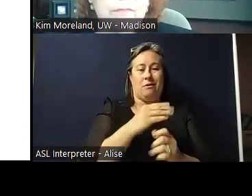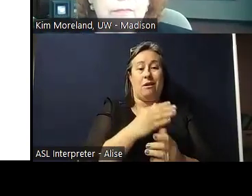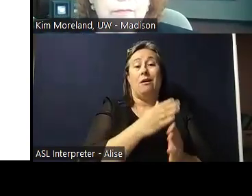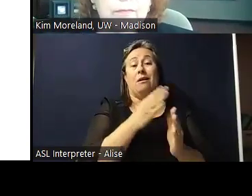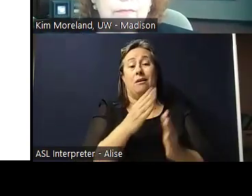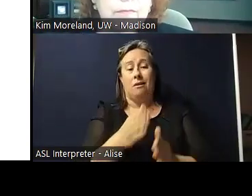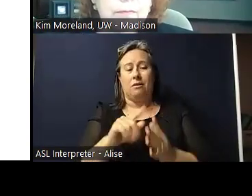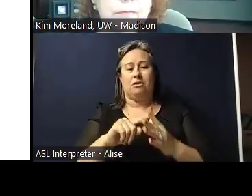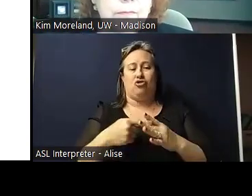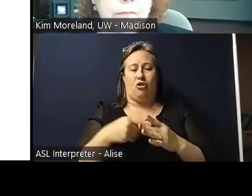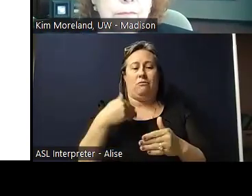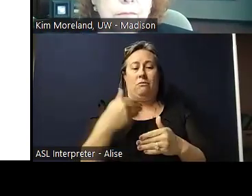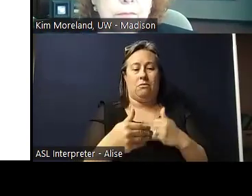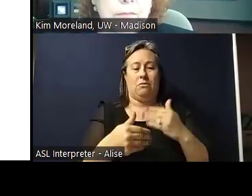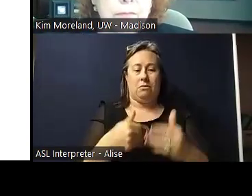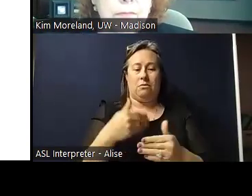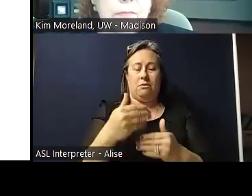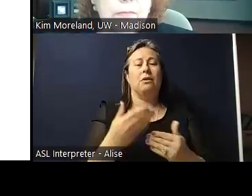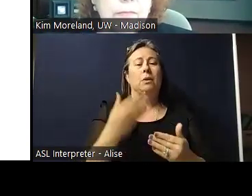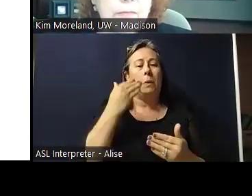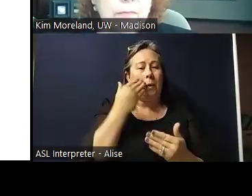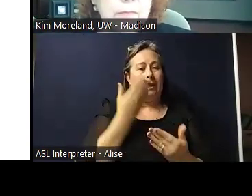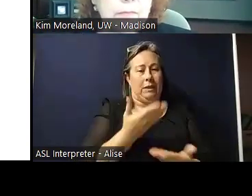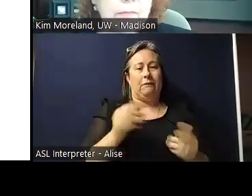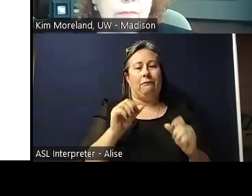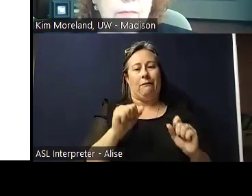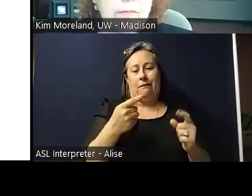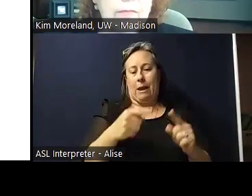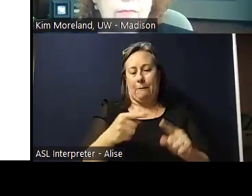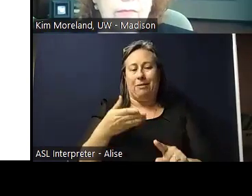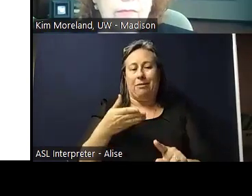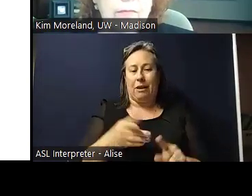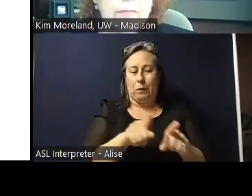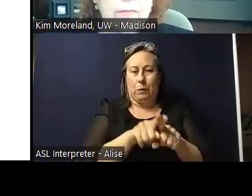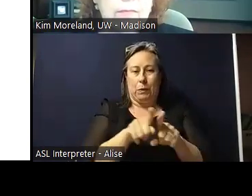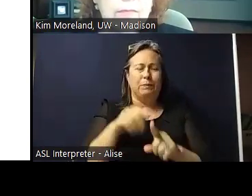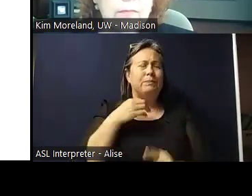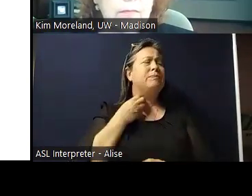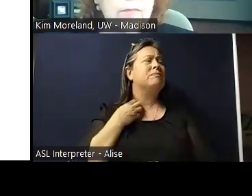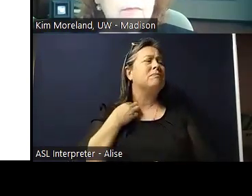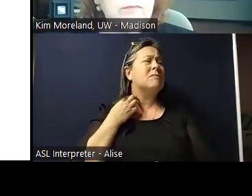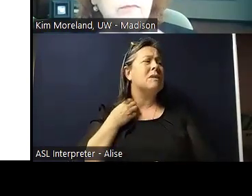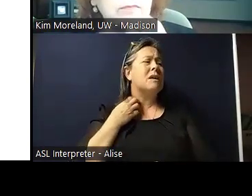and so we all know that things can happen there as well. Kim, can you start us on talking about